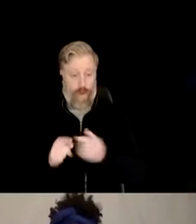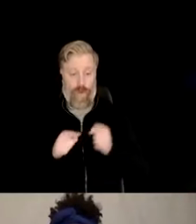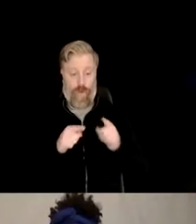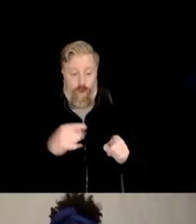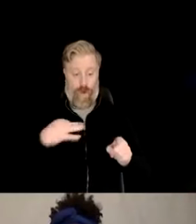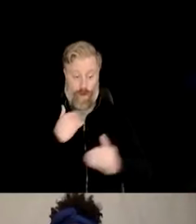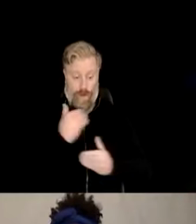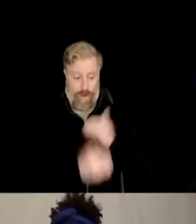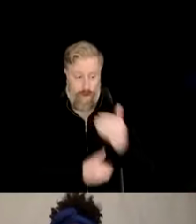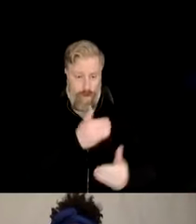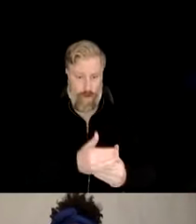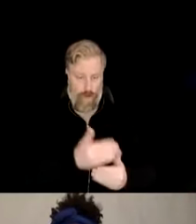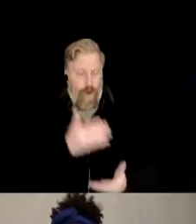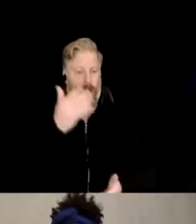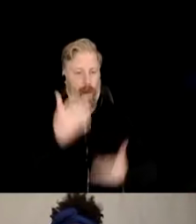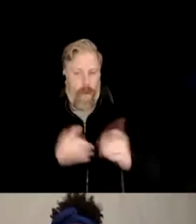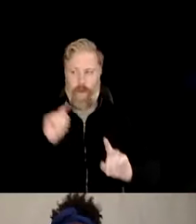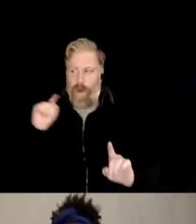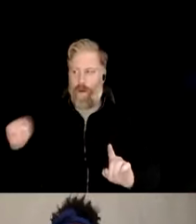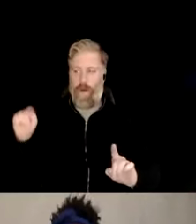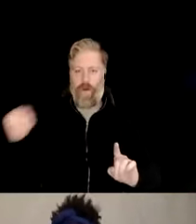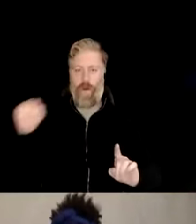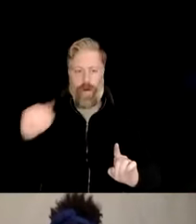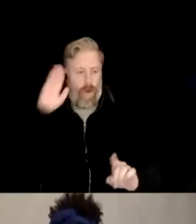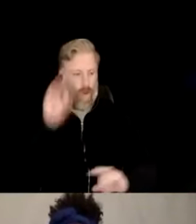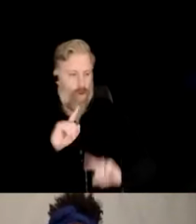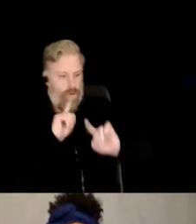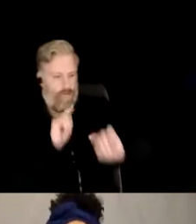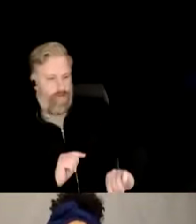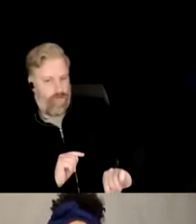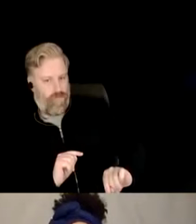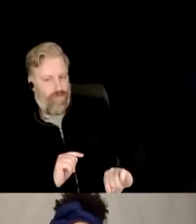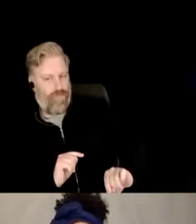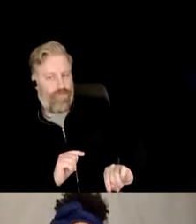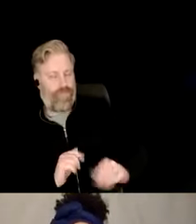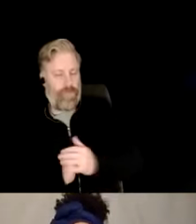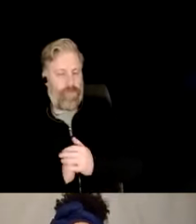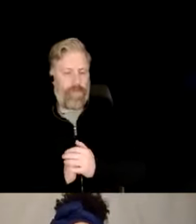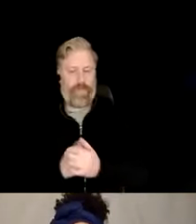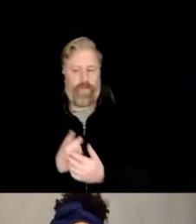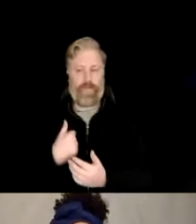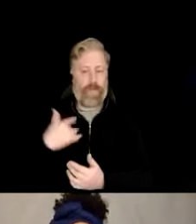you might be hearing from anyone on the MRAC staff. We get lots and lots of questions,